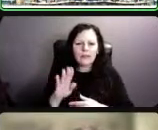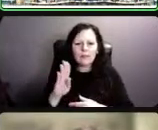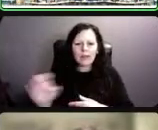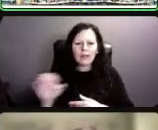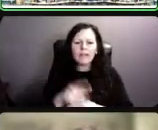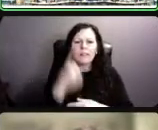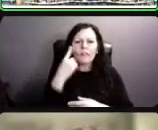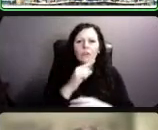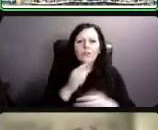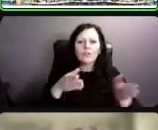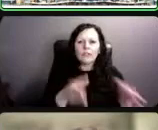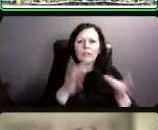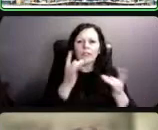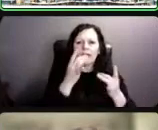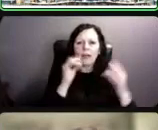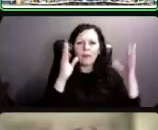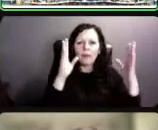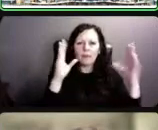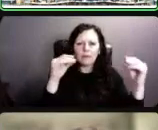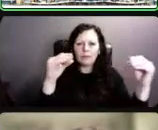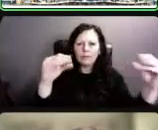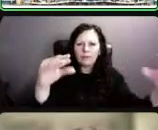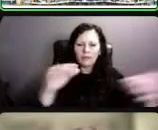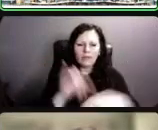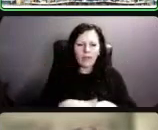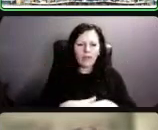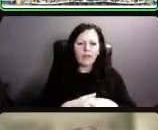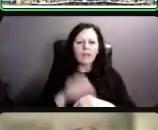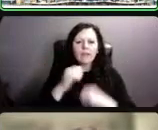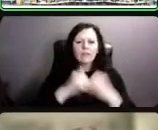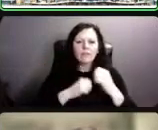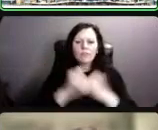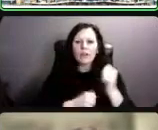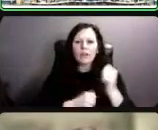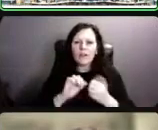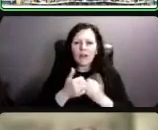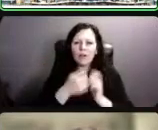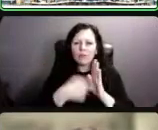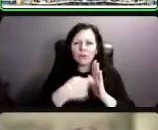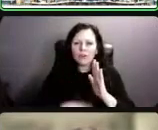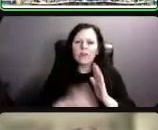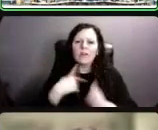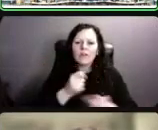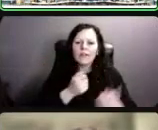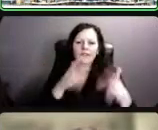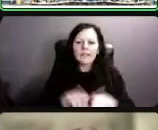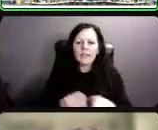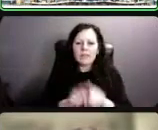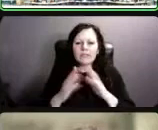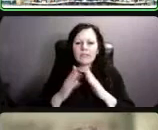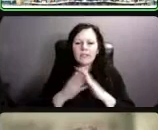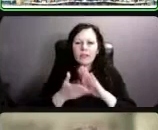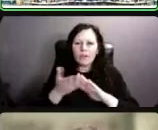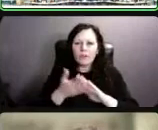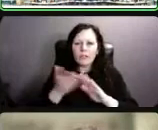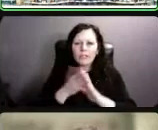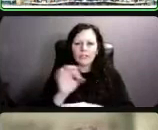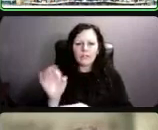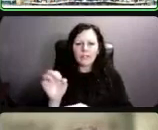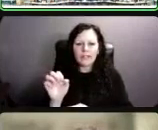WHY WE USE WE AS A WRITER